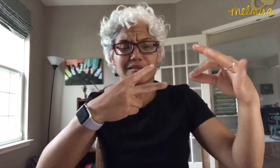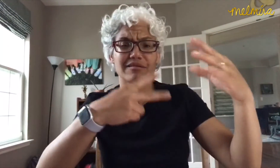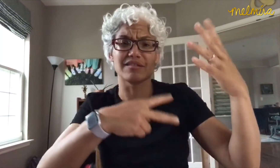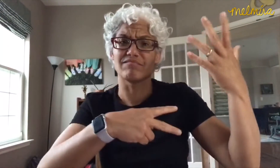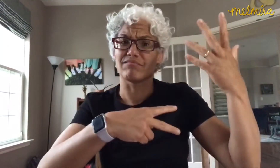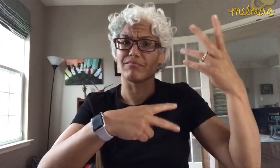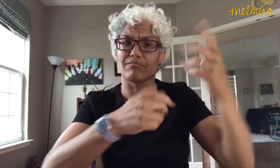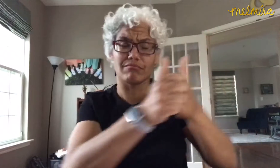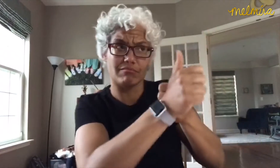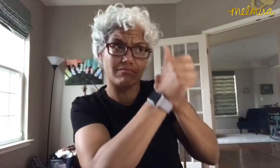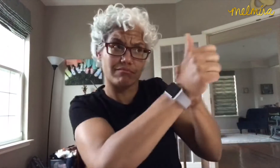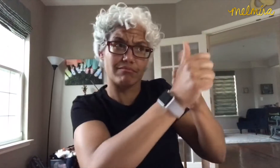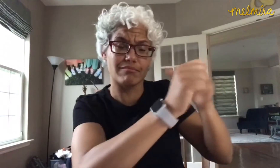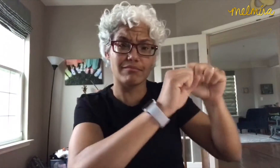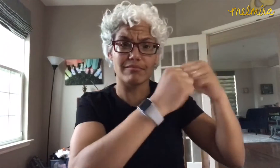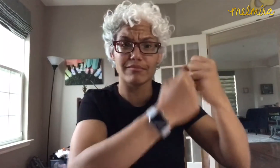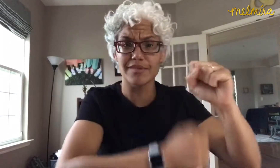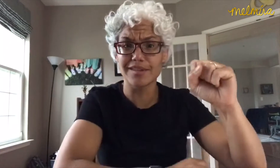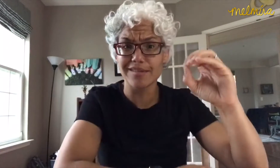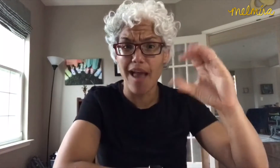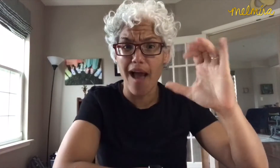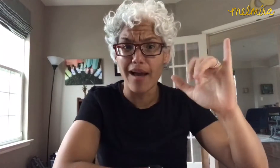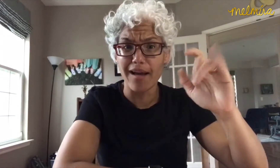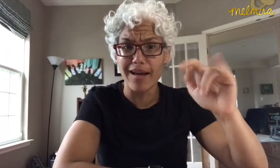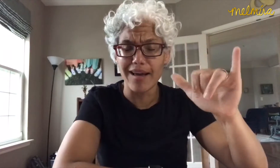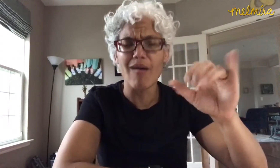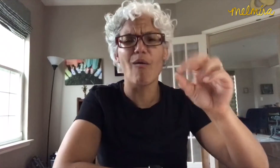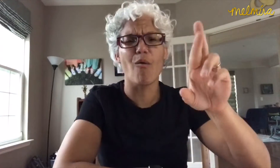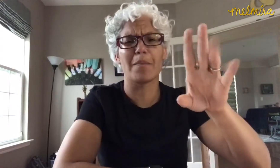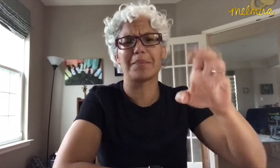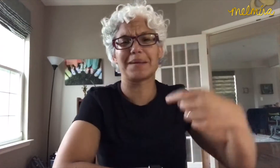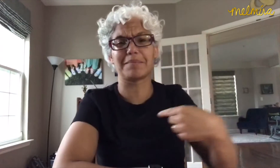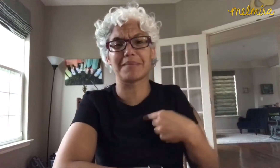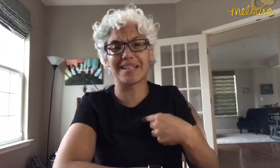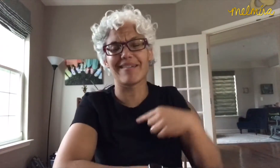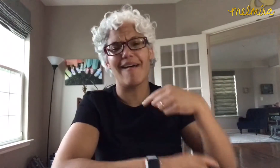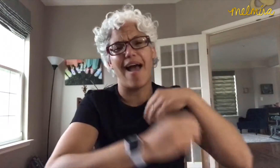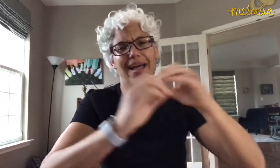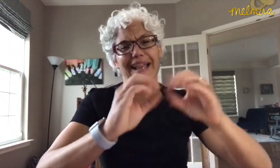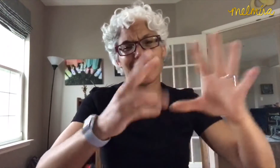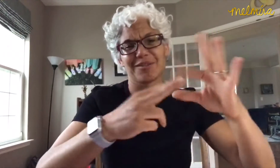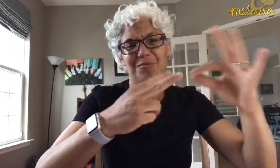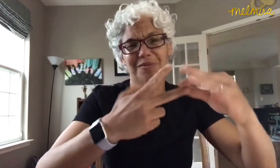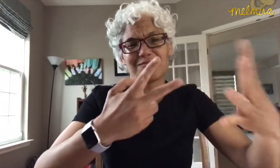I was left with a choice: comply with society's expectations or just be myself.